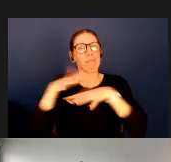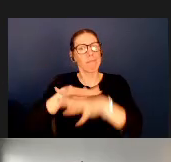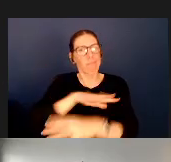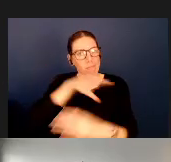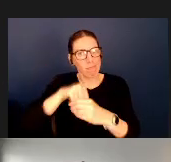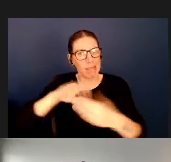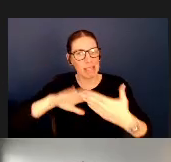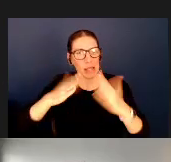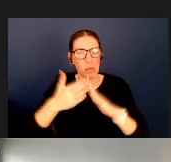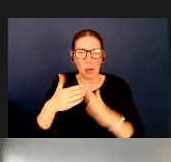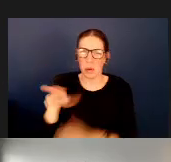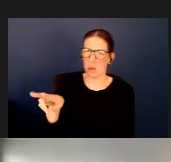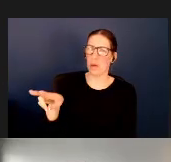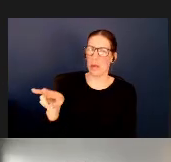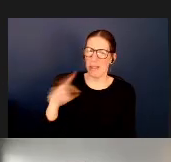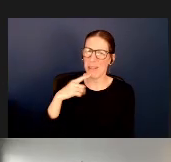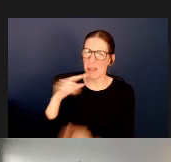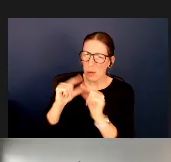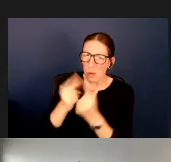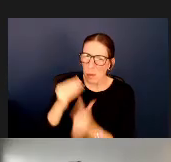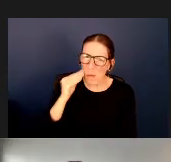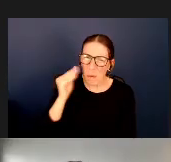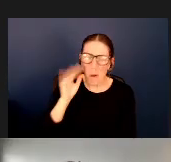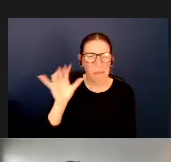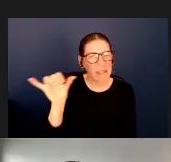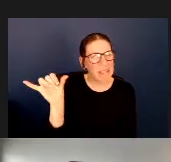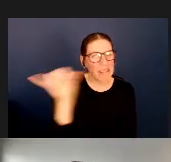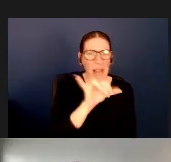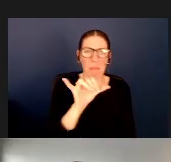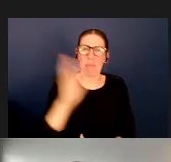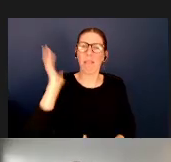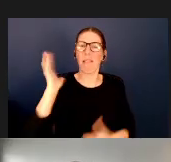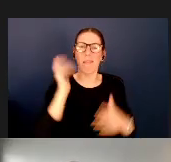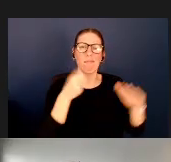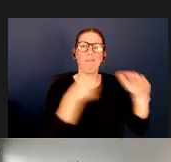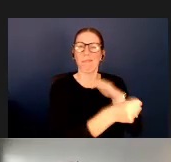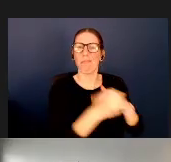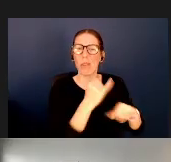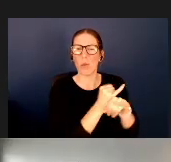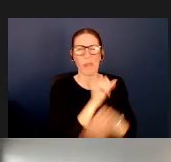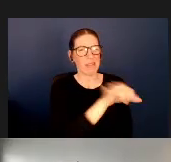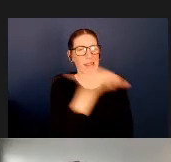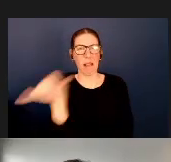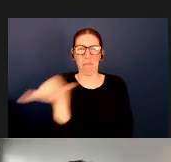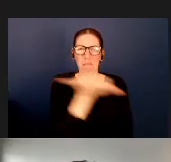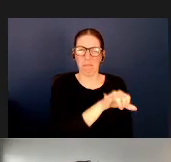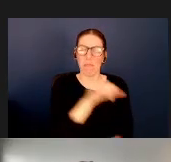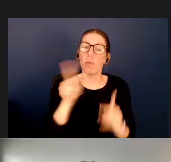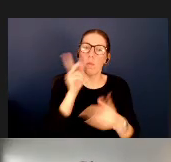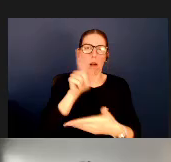for their similarities to institutional life on a smaller scale like the potential for regimentation